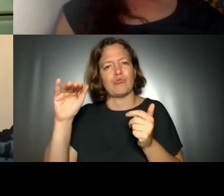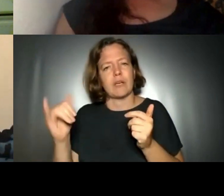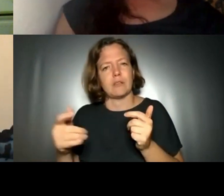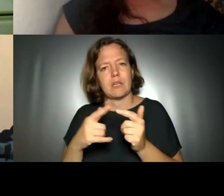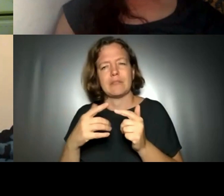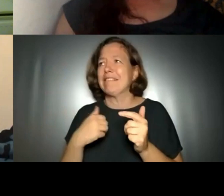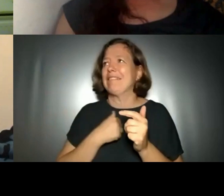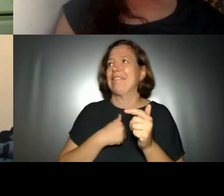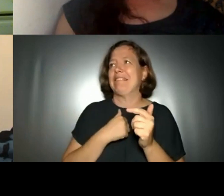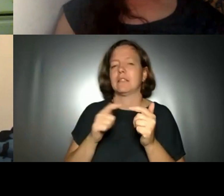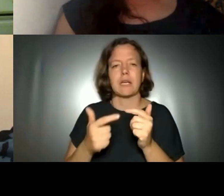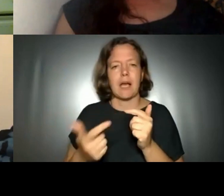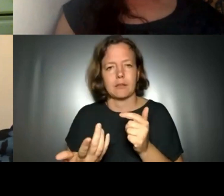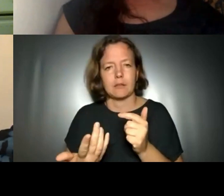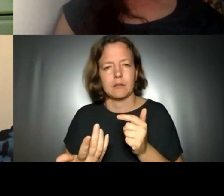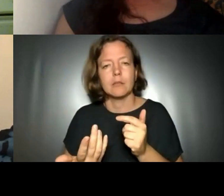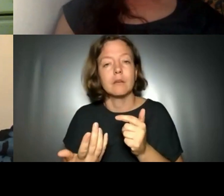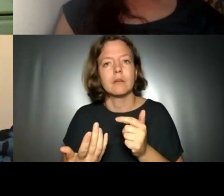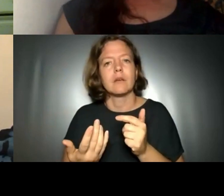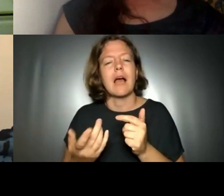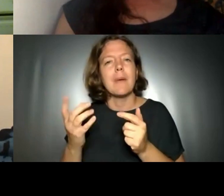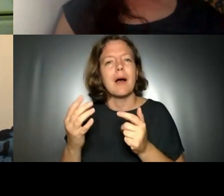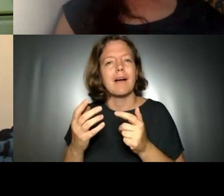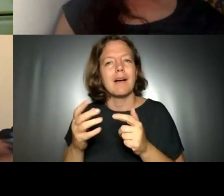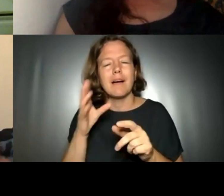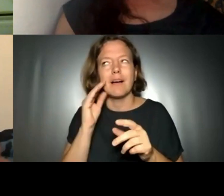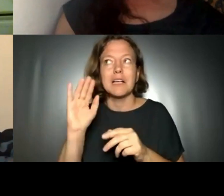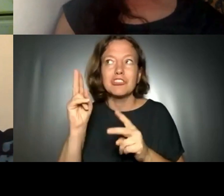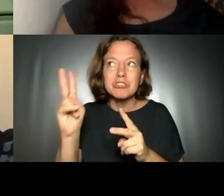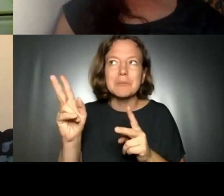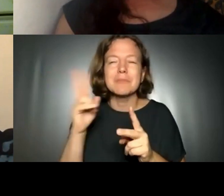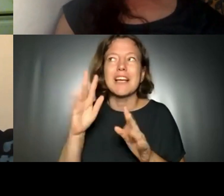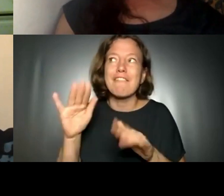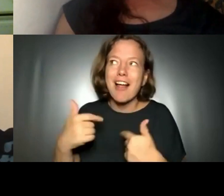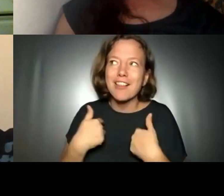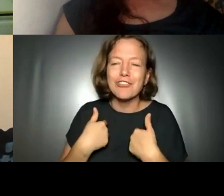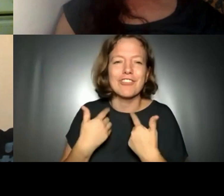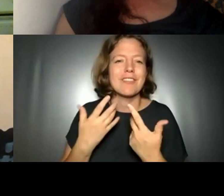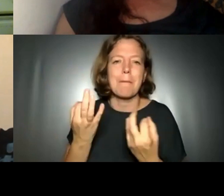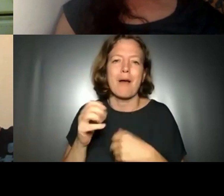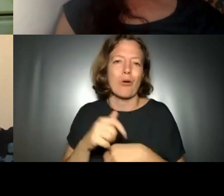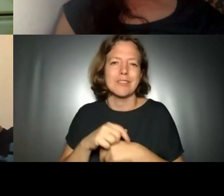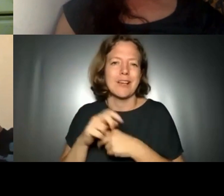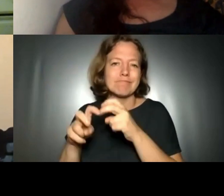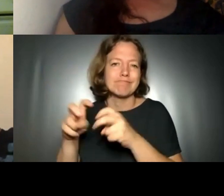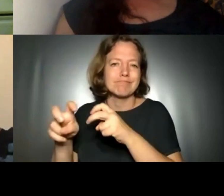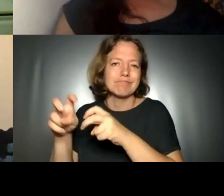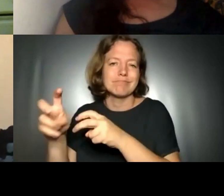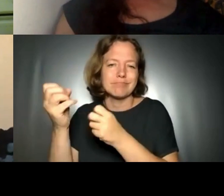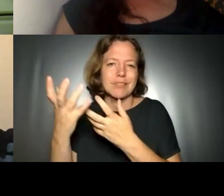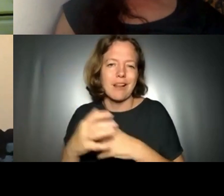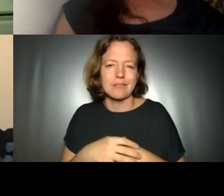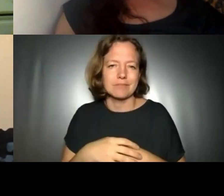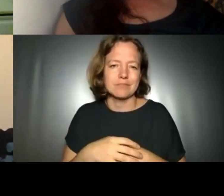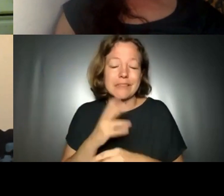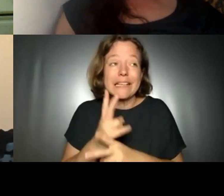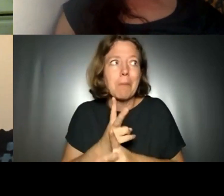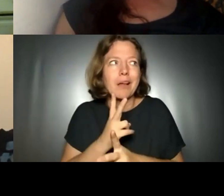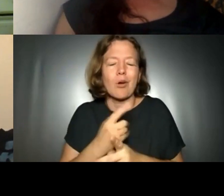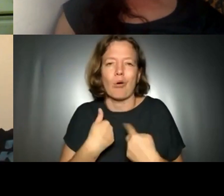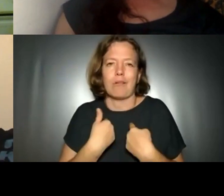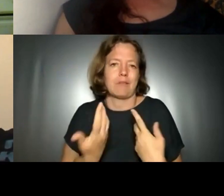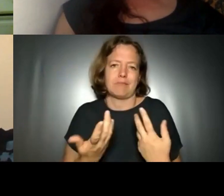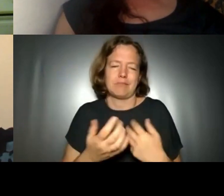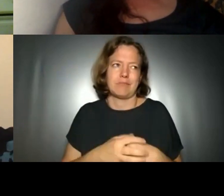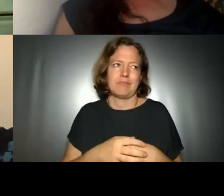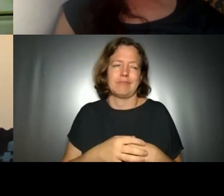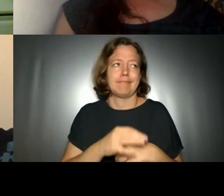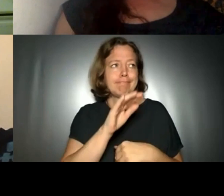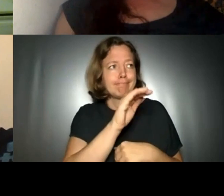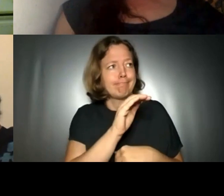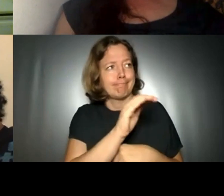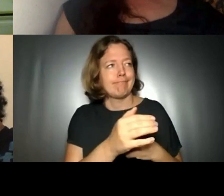And, yeah, you know, it involves a lot of risk taking. And I'm still figuring out how to navigate it.